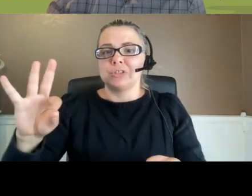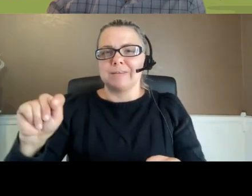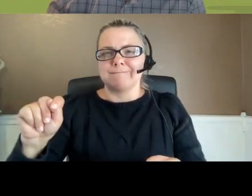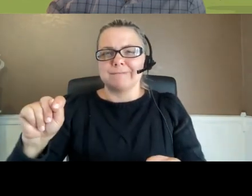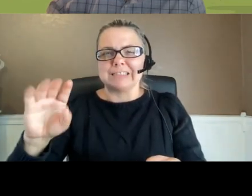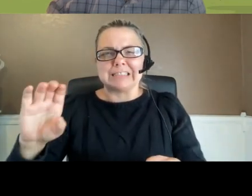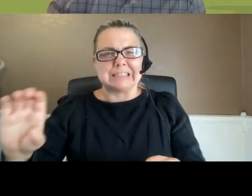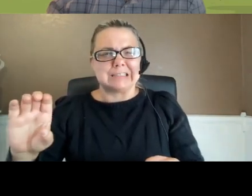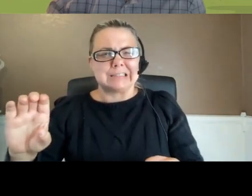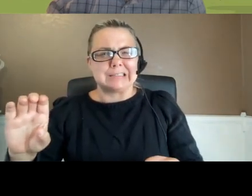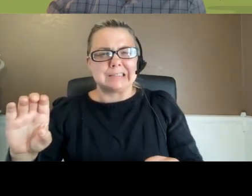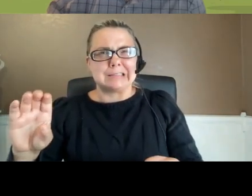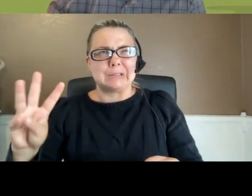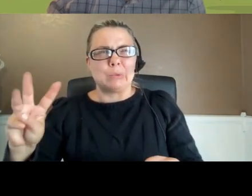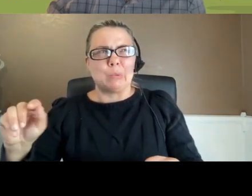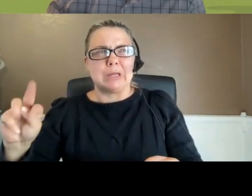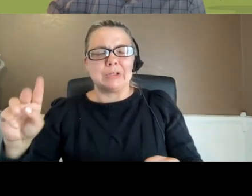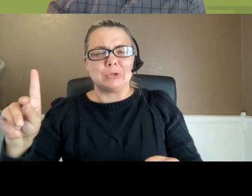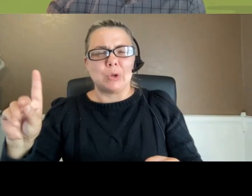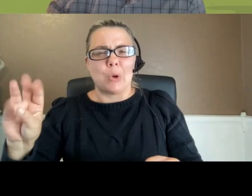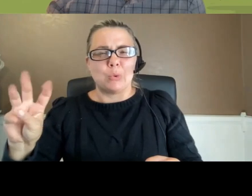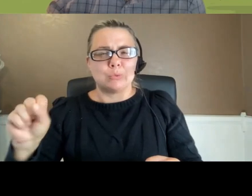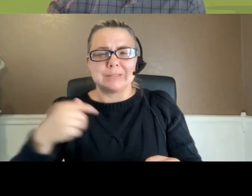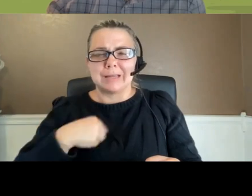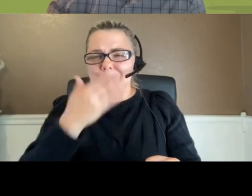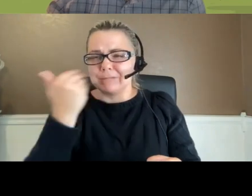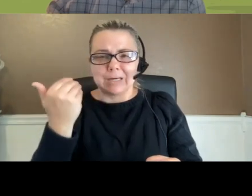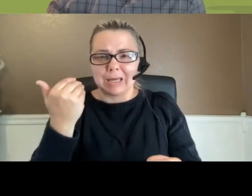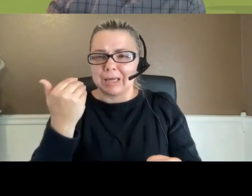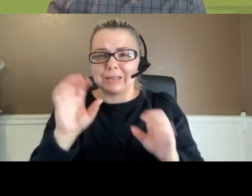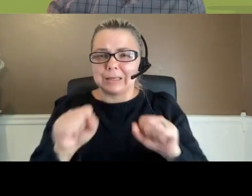on Mac Command-Shift-C I think, someone can correct me in chat, but if I turn on this